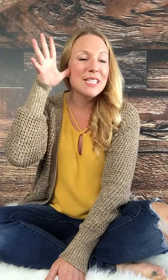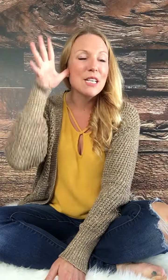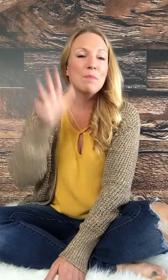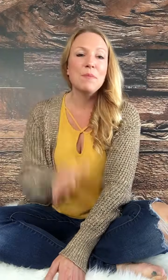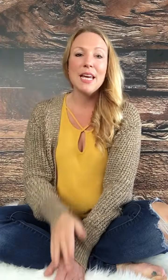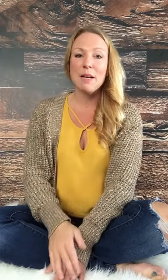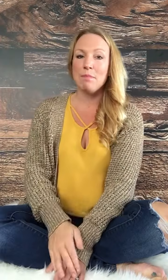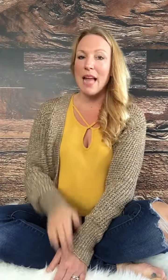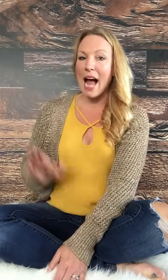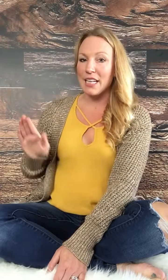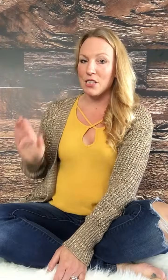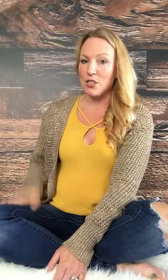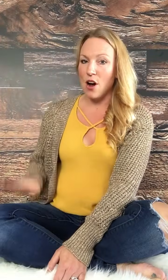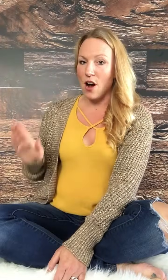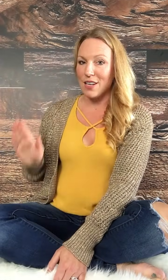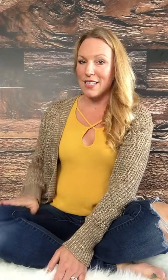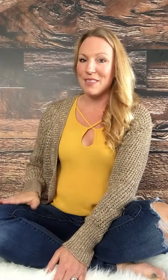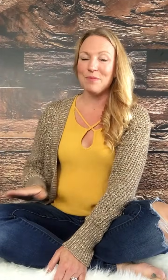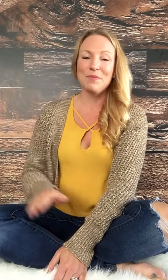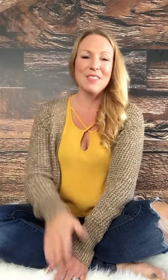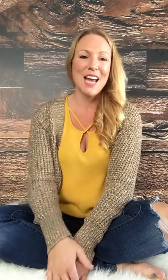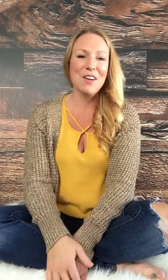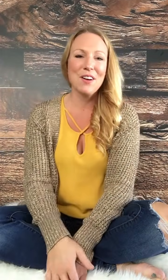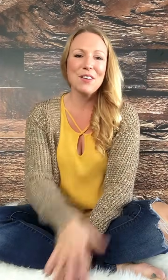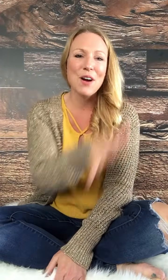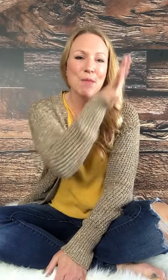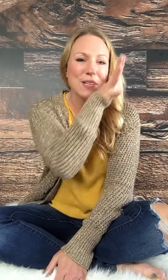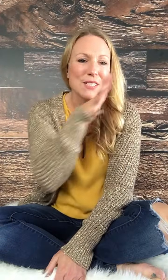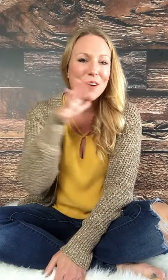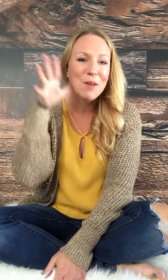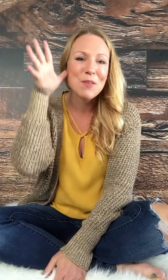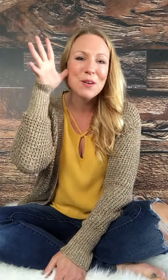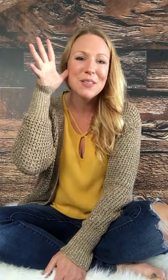Down on Grandpa's FARM, there is a big, black DOG. Down on Grandpa's FARM, there is